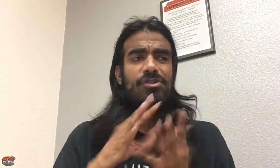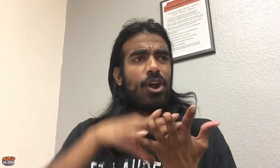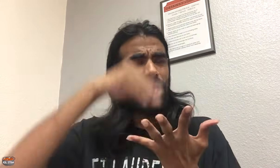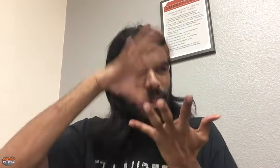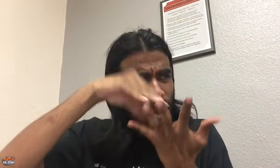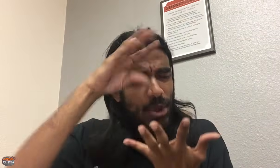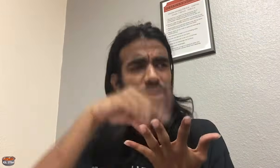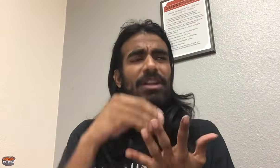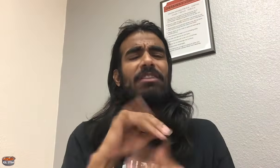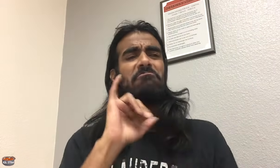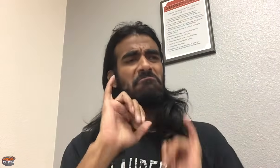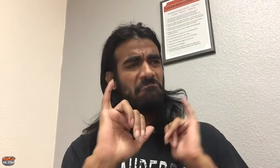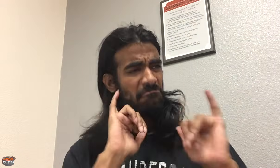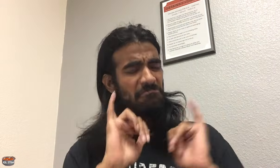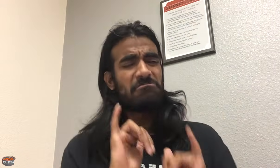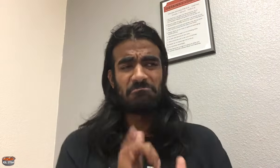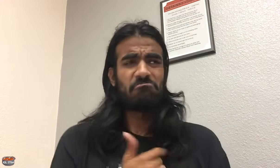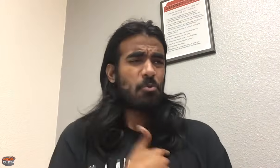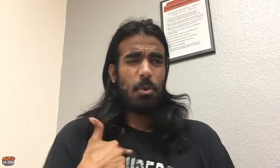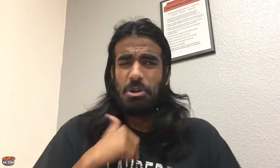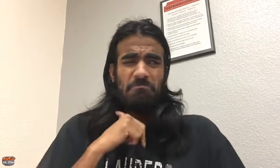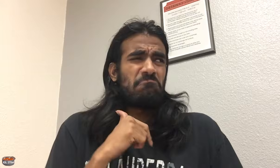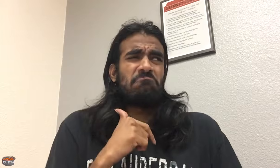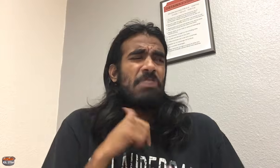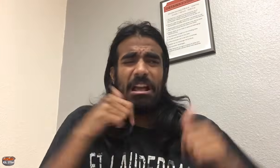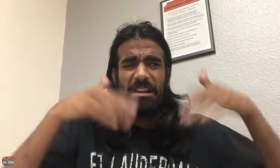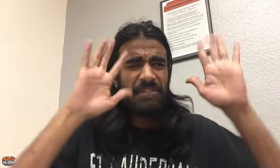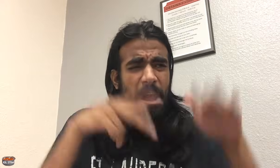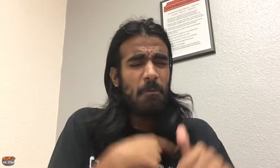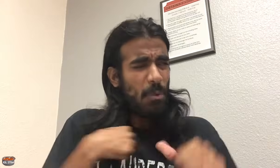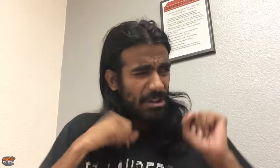wonderful experience. It's a great learning experience for us.